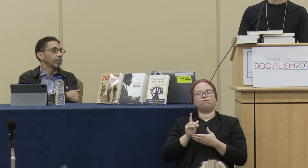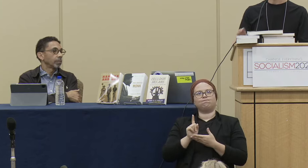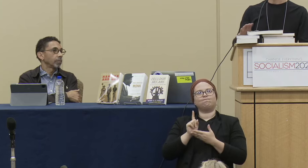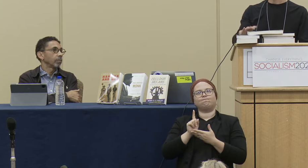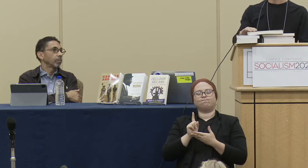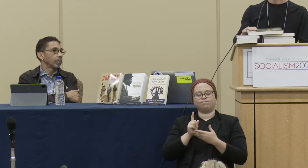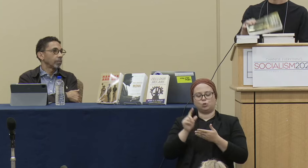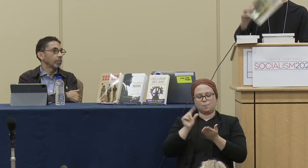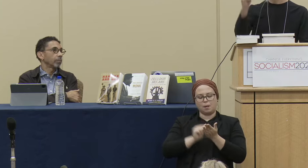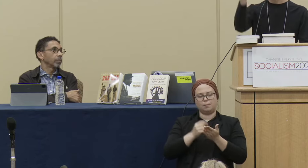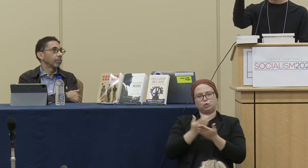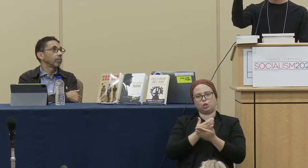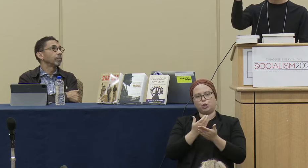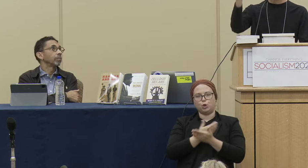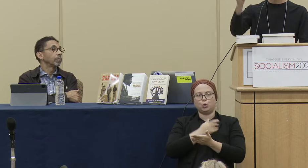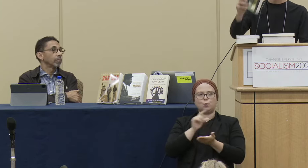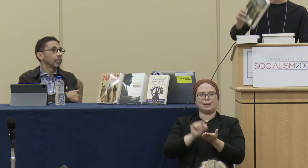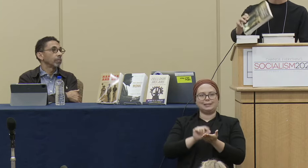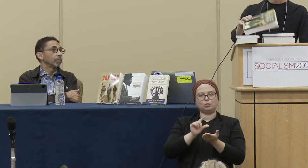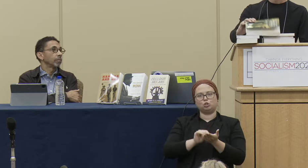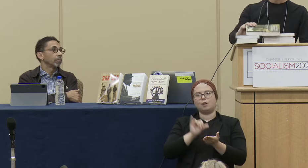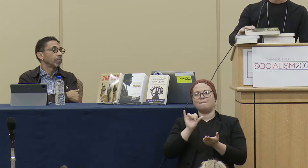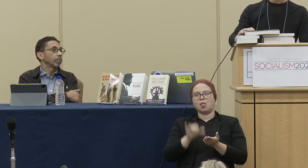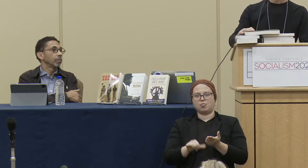privilege to publish a new edition of that brilliant